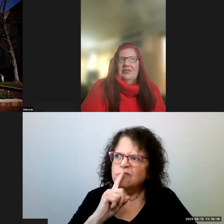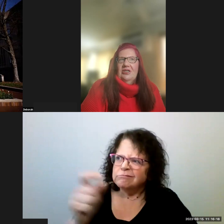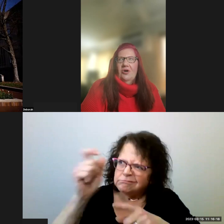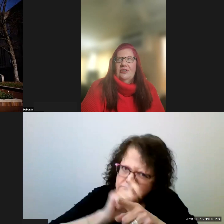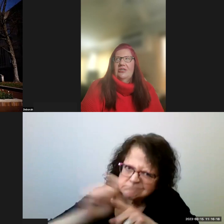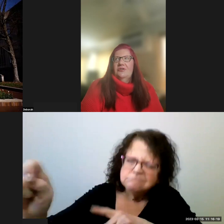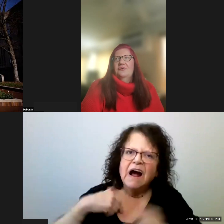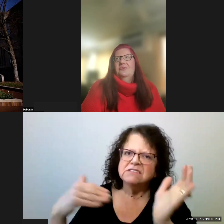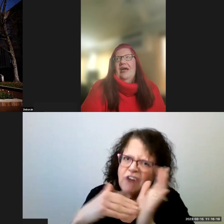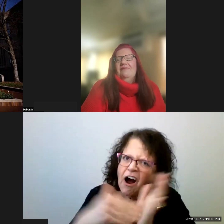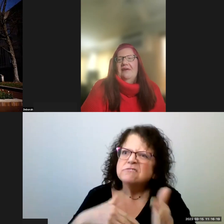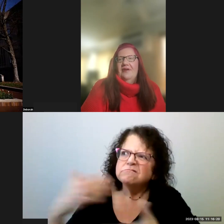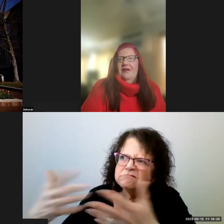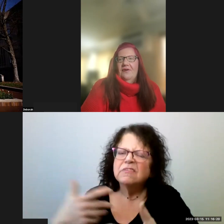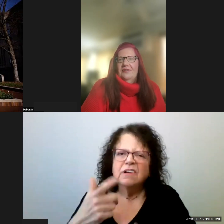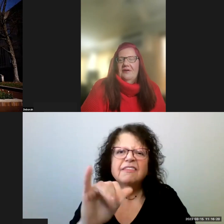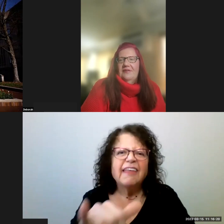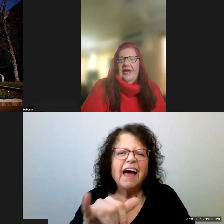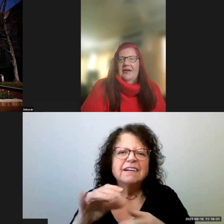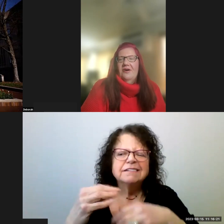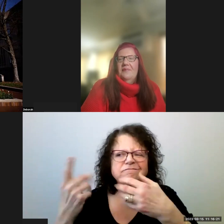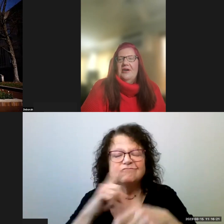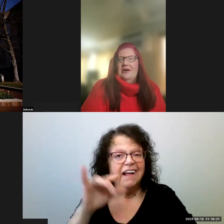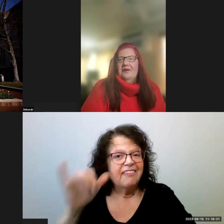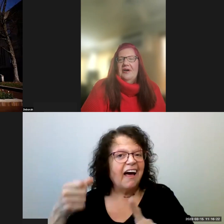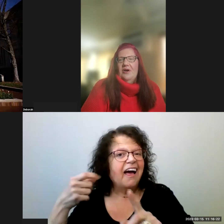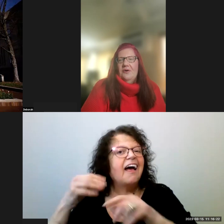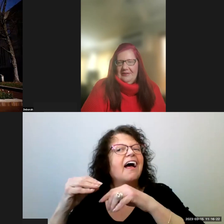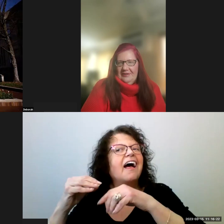It goes into -- we have to advocate for ourselves. I had to call my doctor and request to be